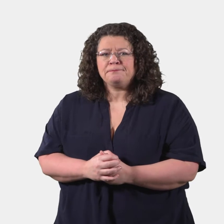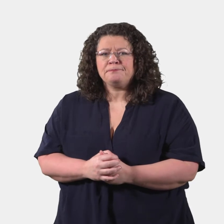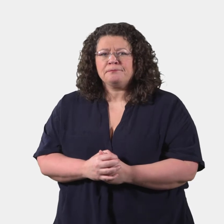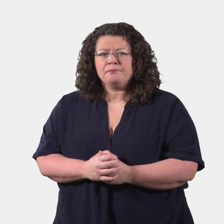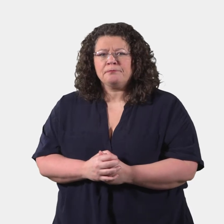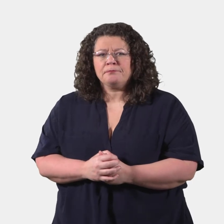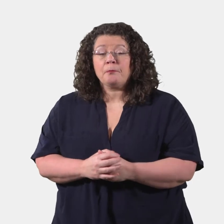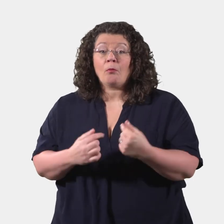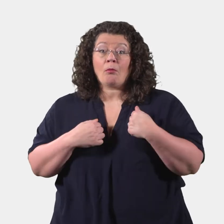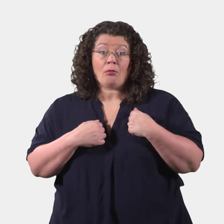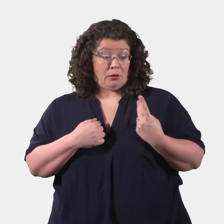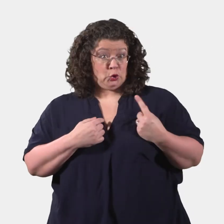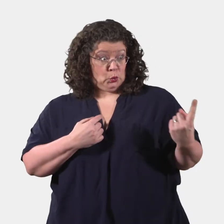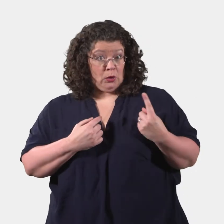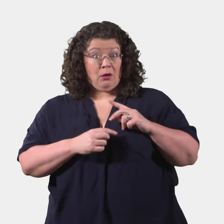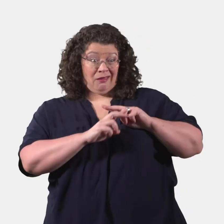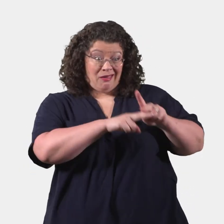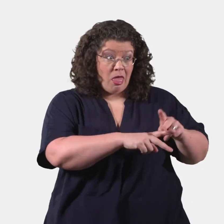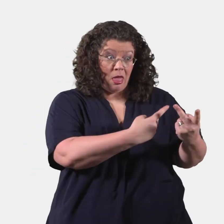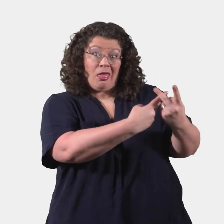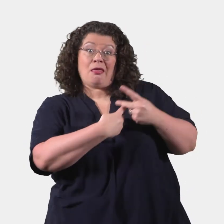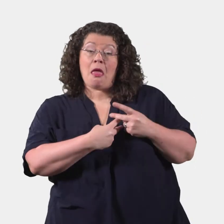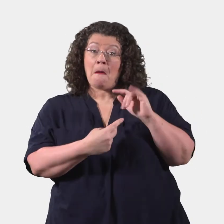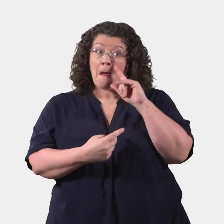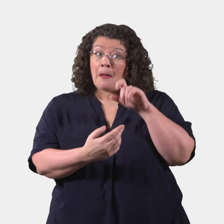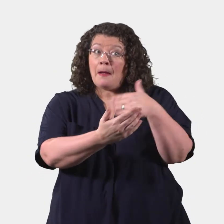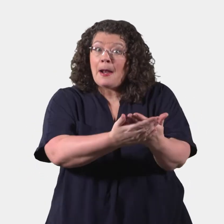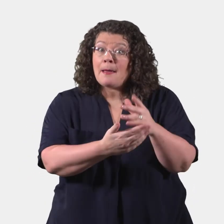You may both be able to get Carer's Allowance, even if you're caring for each other.